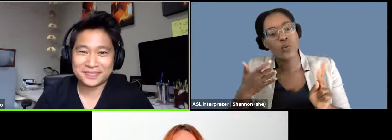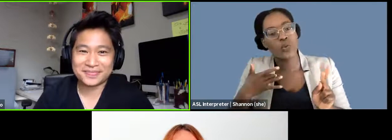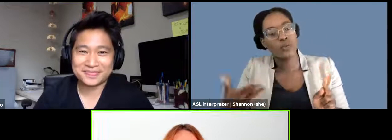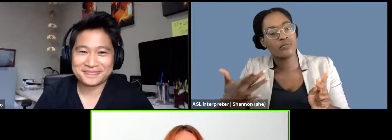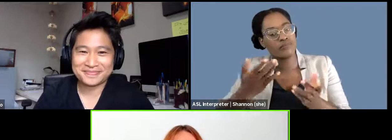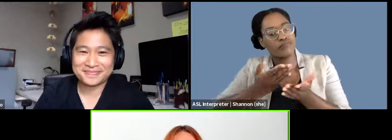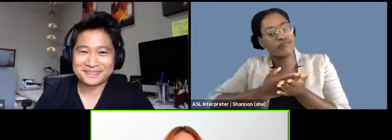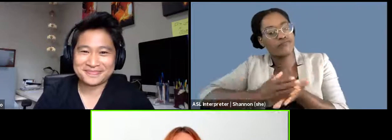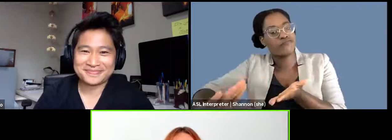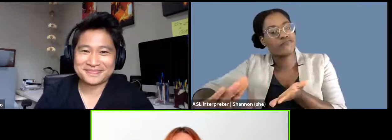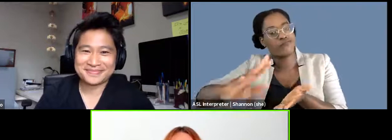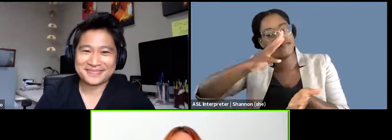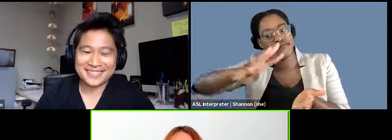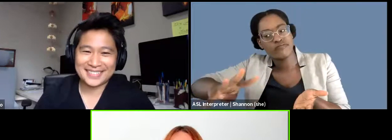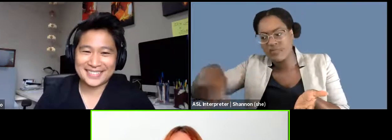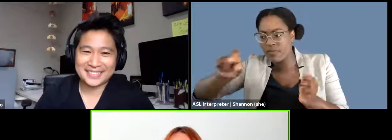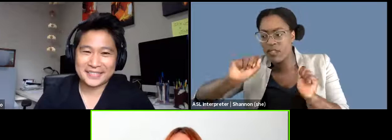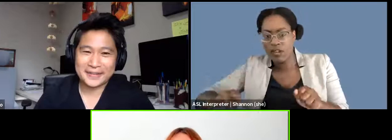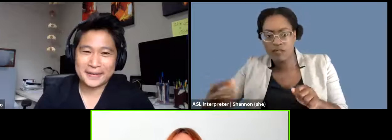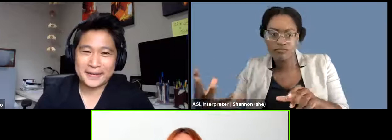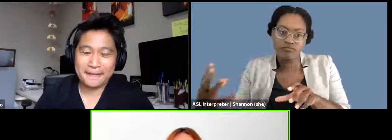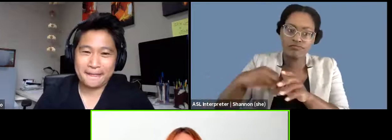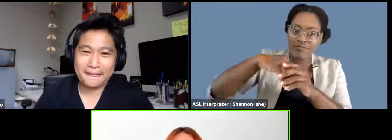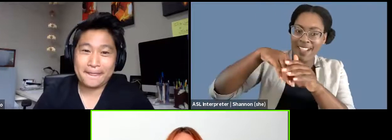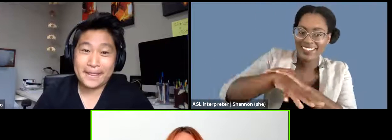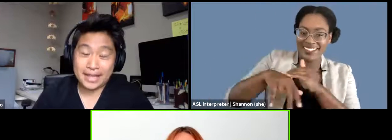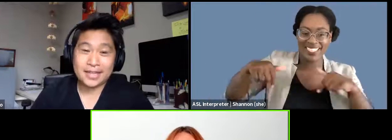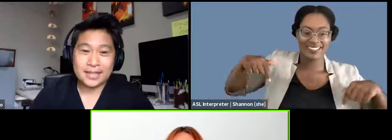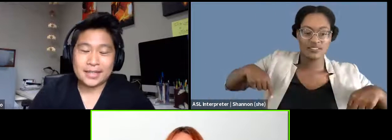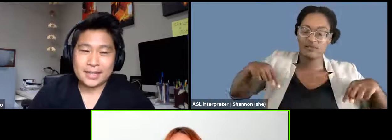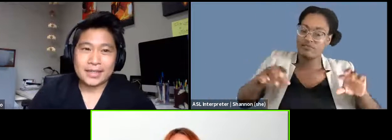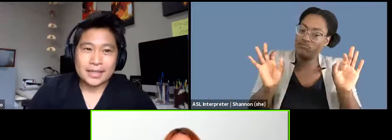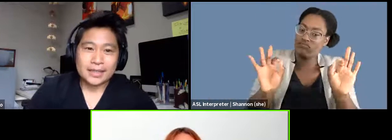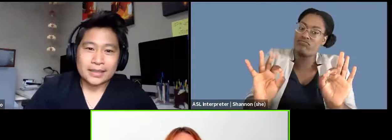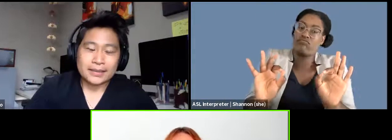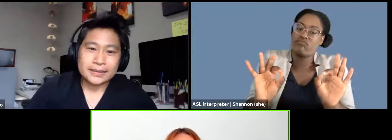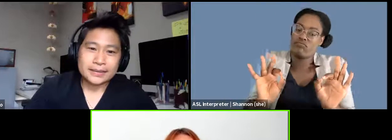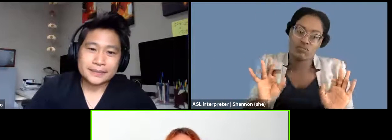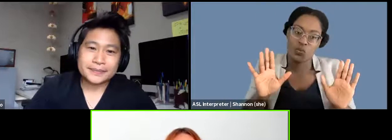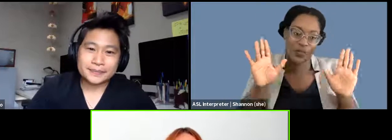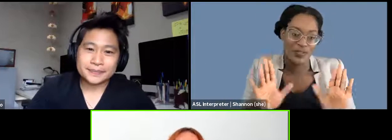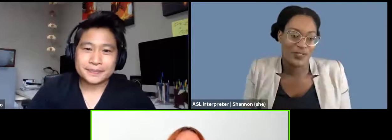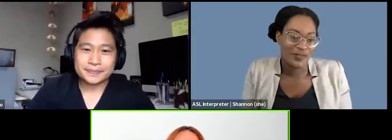Hopefully it is creating change. We are seeing a lot of people tune in around the world.